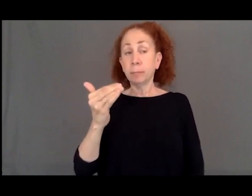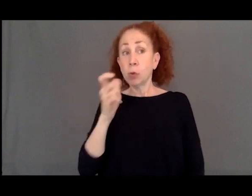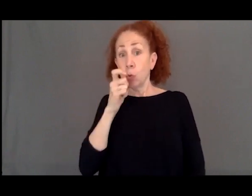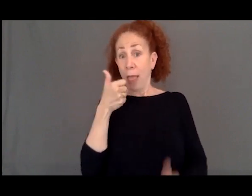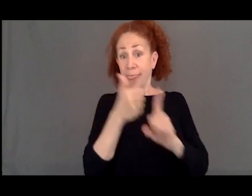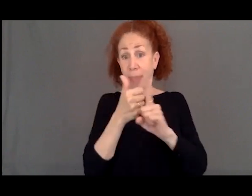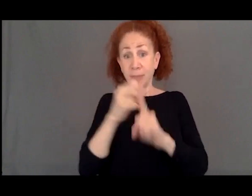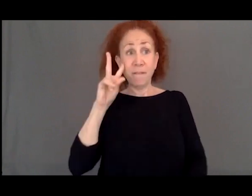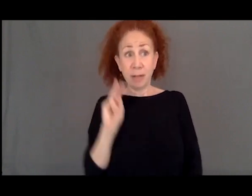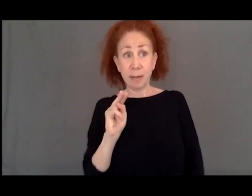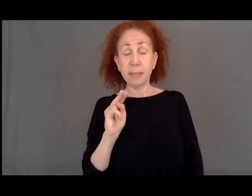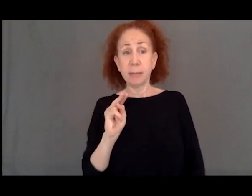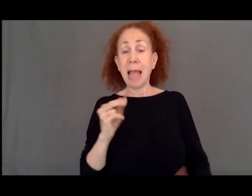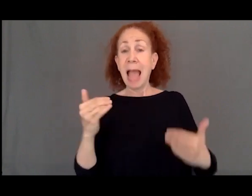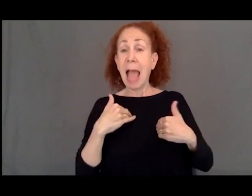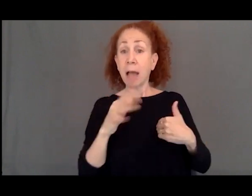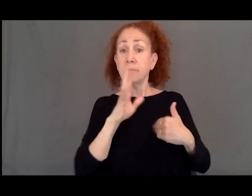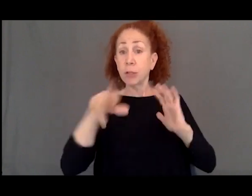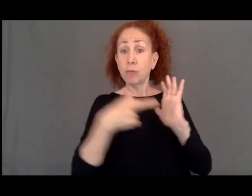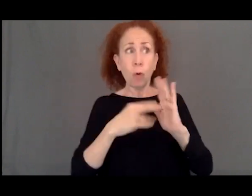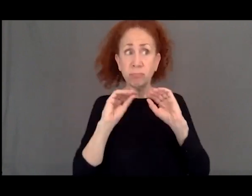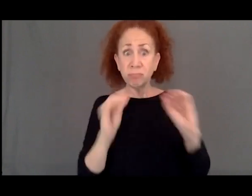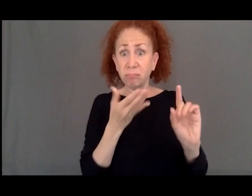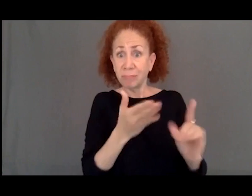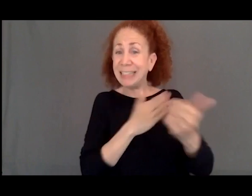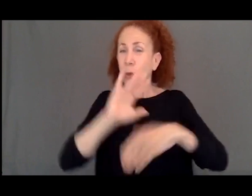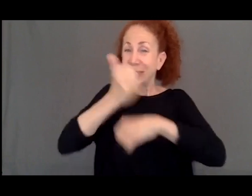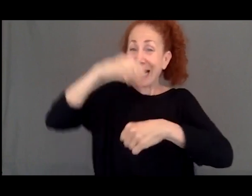for Vietnamese people in a movie set in Vietnam